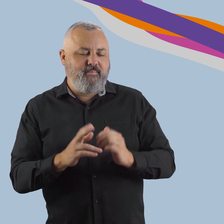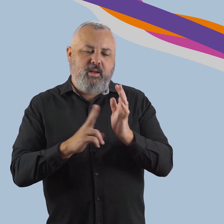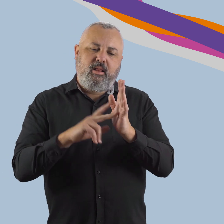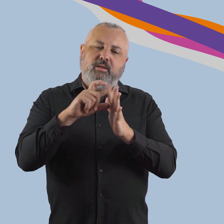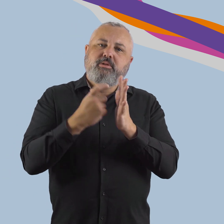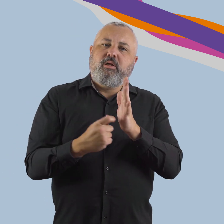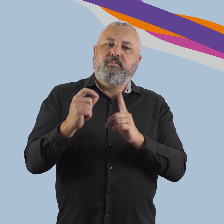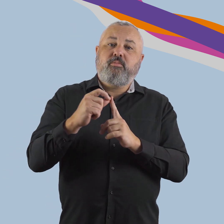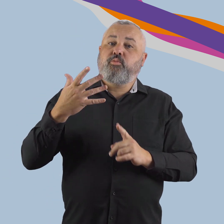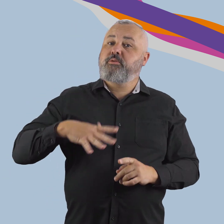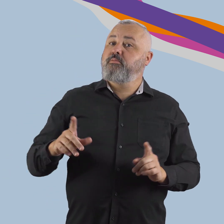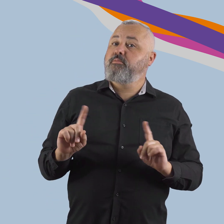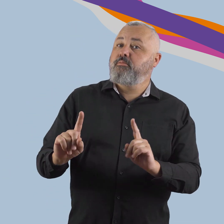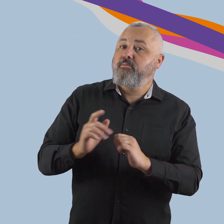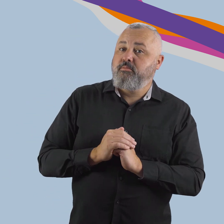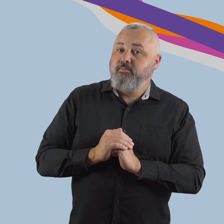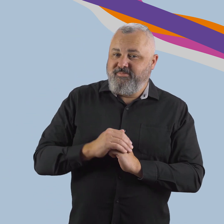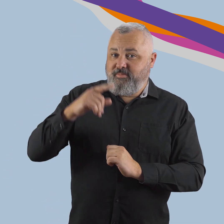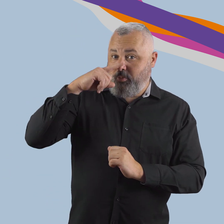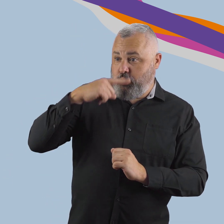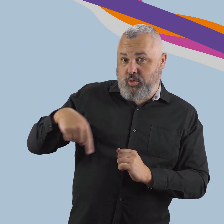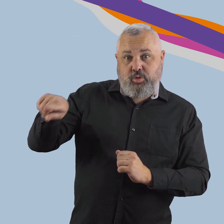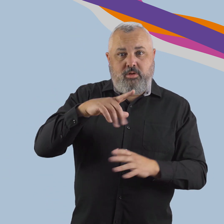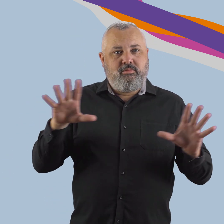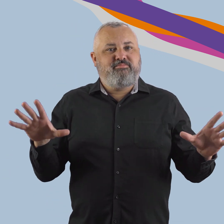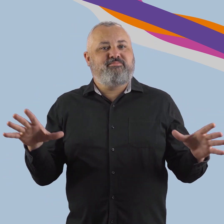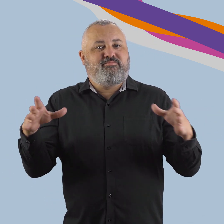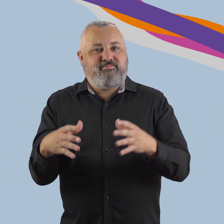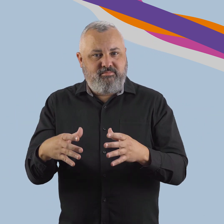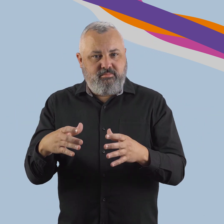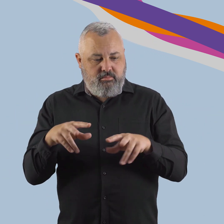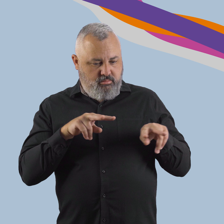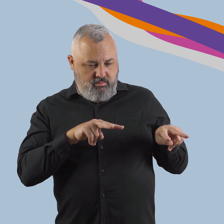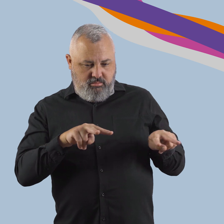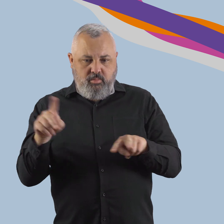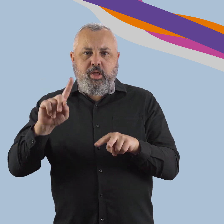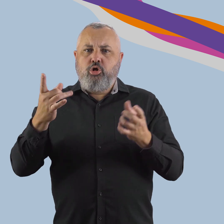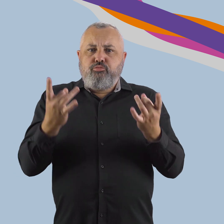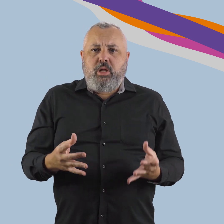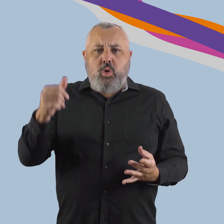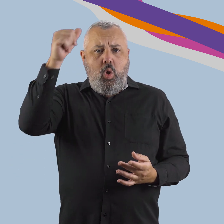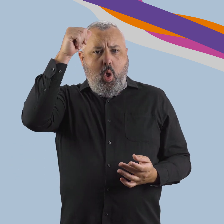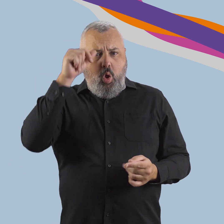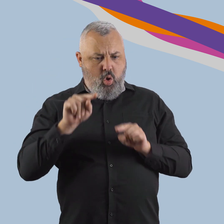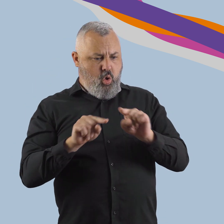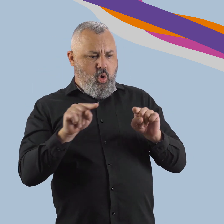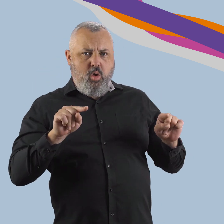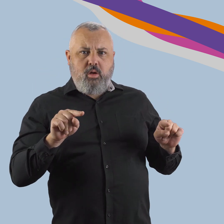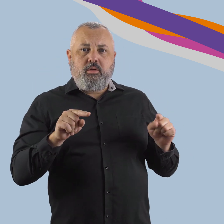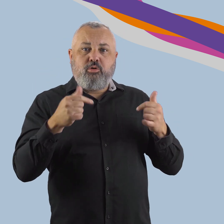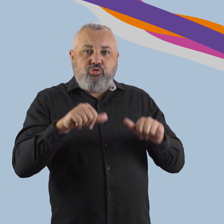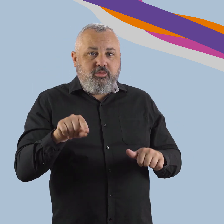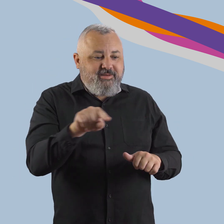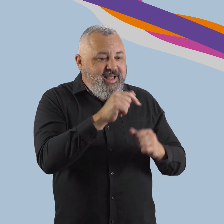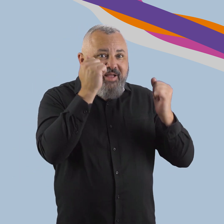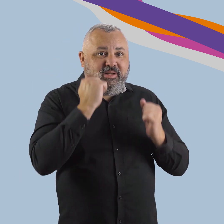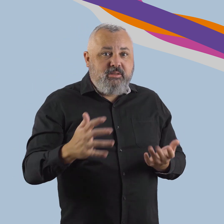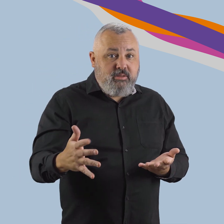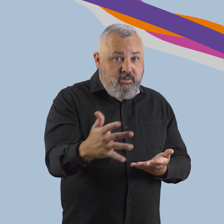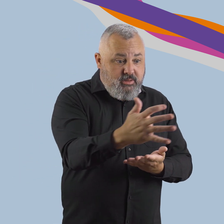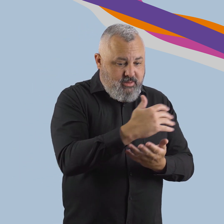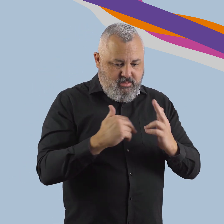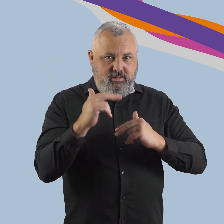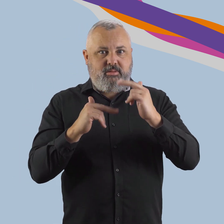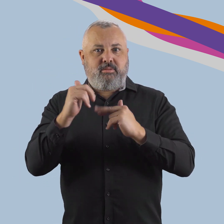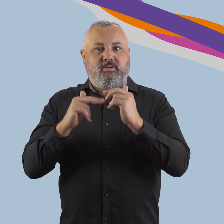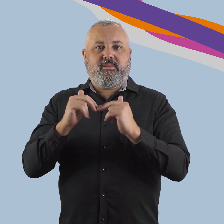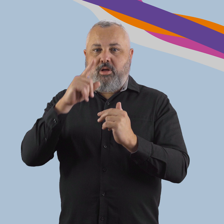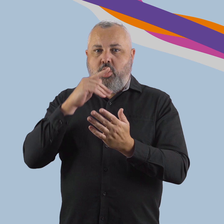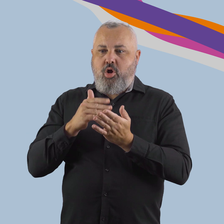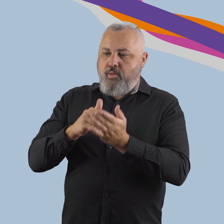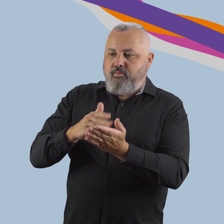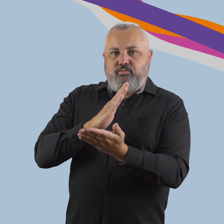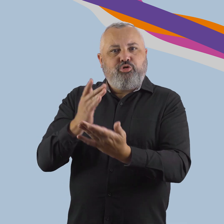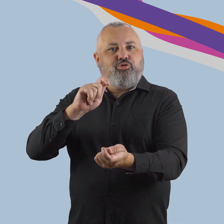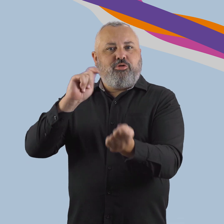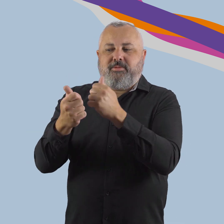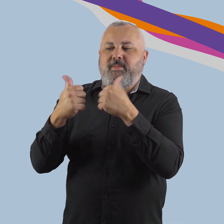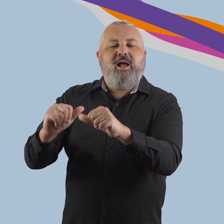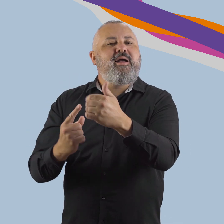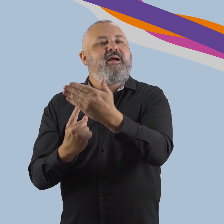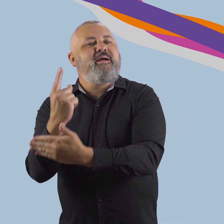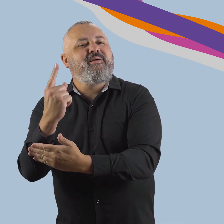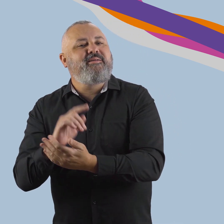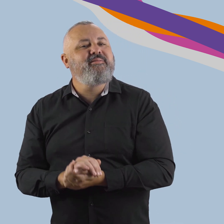We aim to bring people together to build on what is already known and co-create evidence that supports real change.